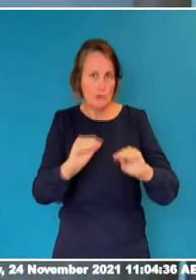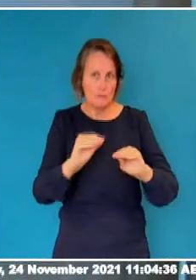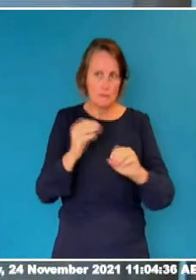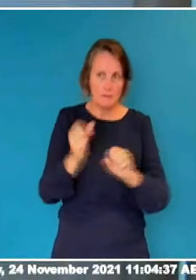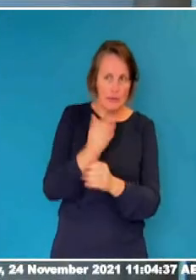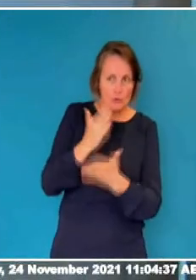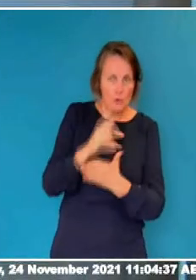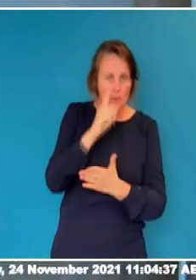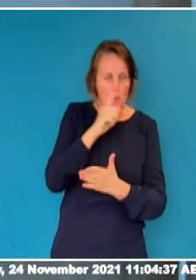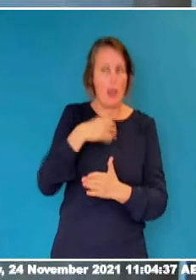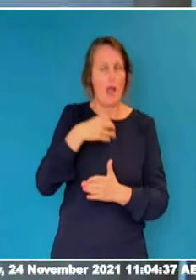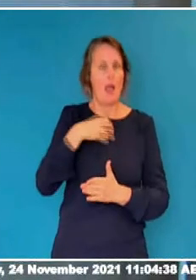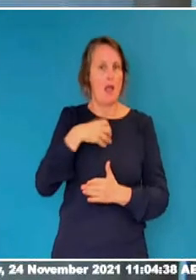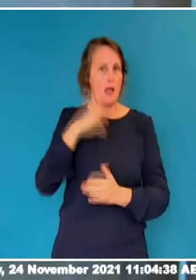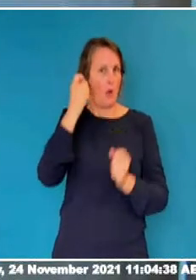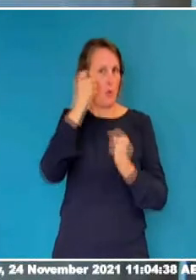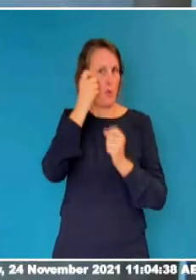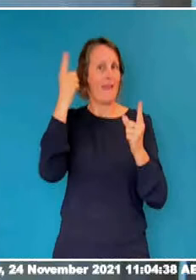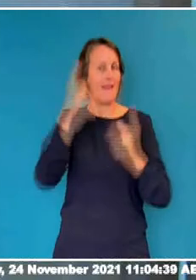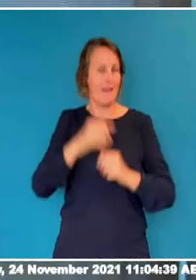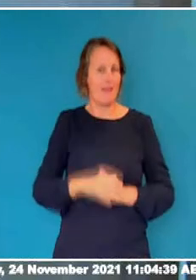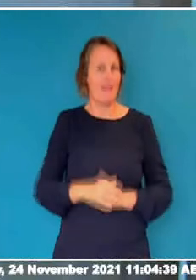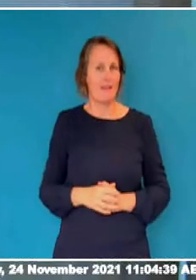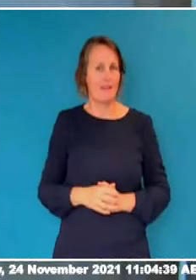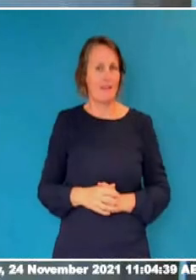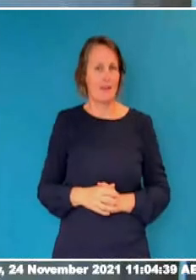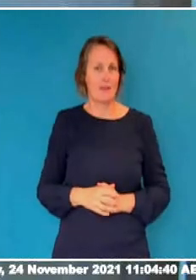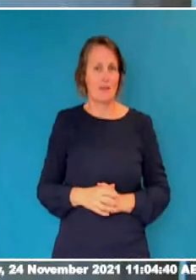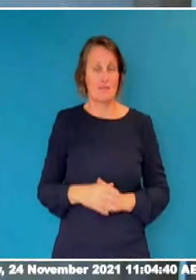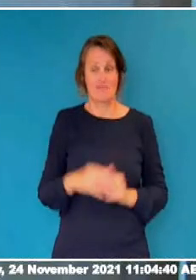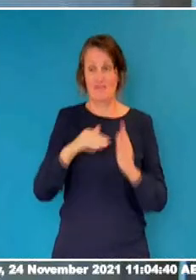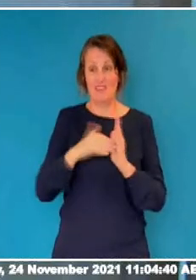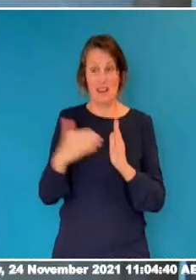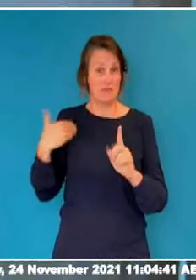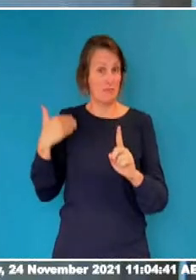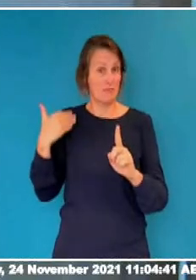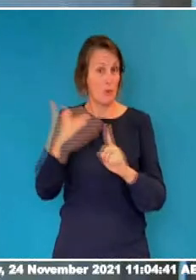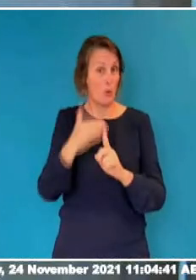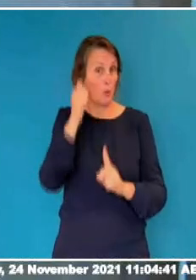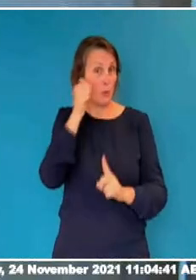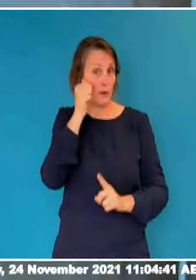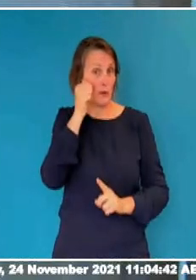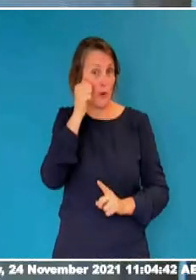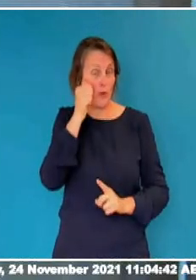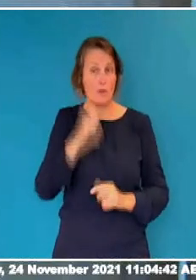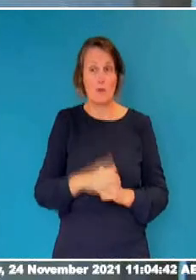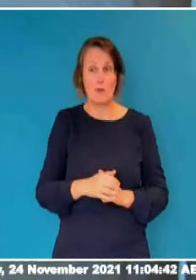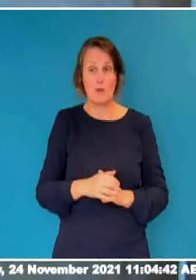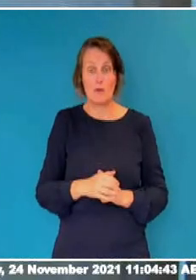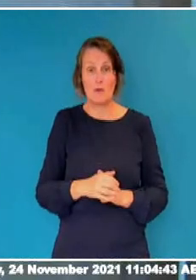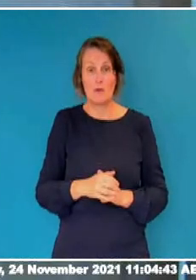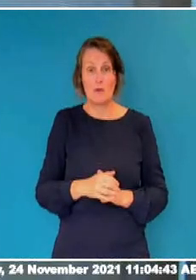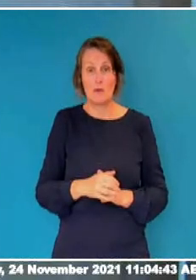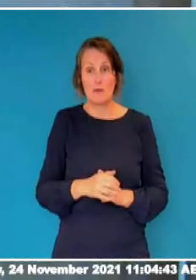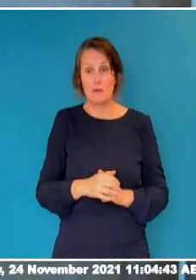As we've seen the shift in a lot more people coming to work, and whether it's a personal